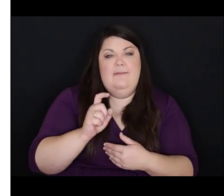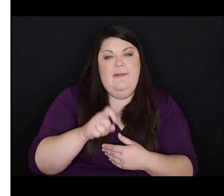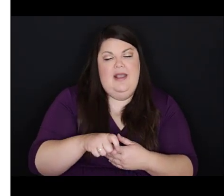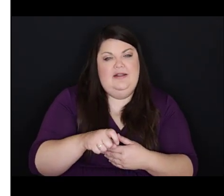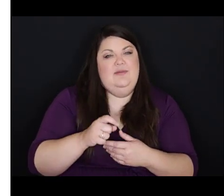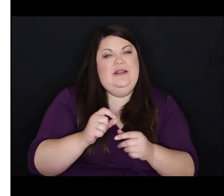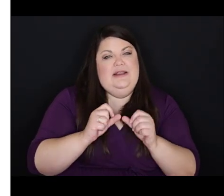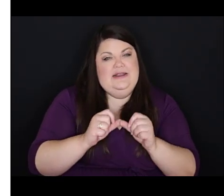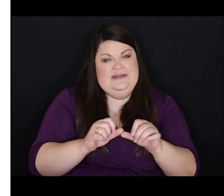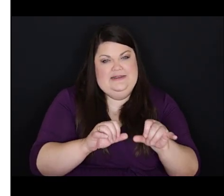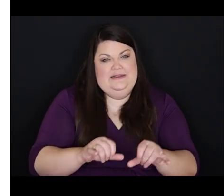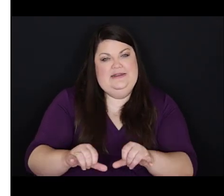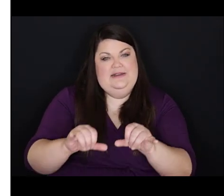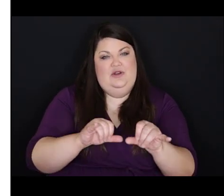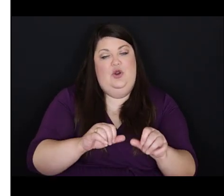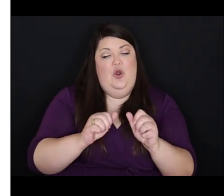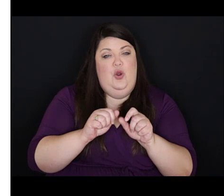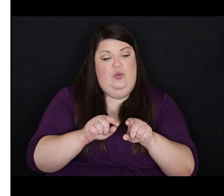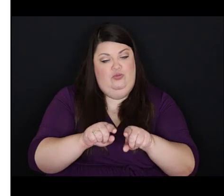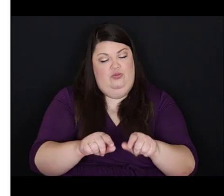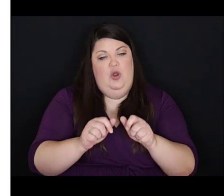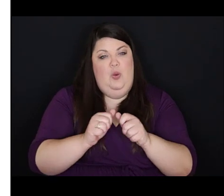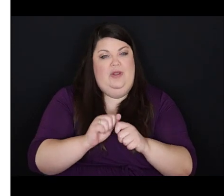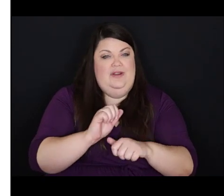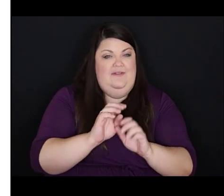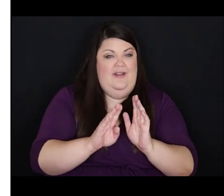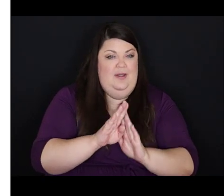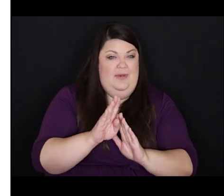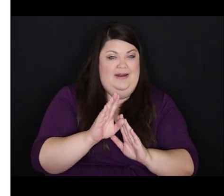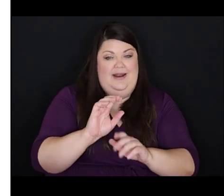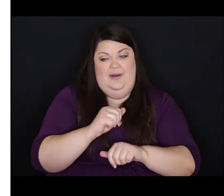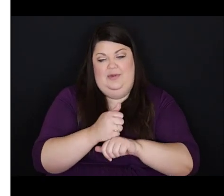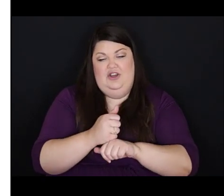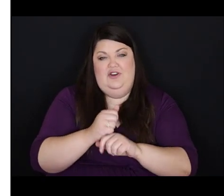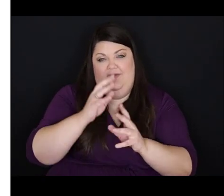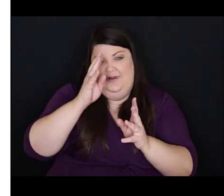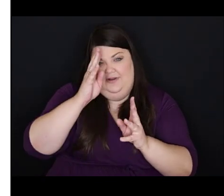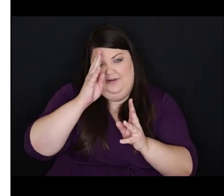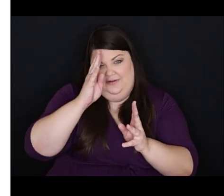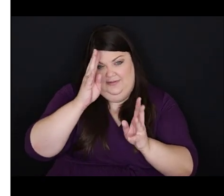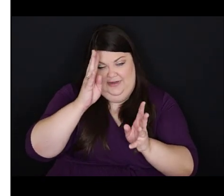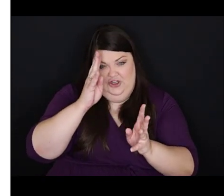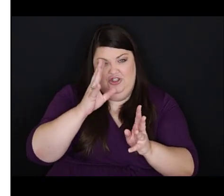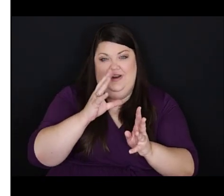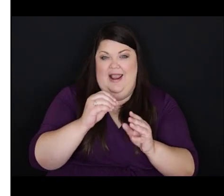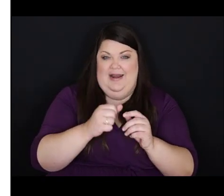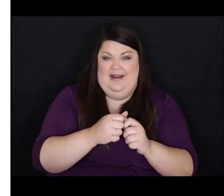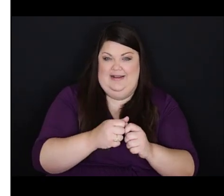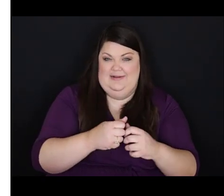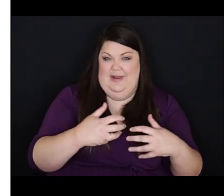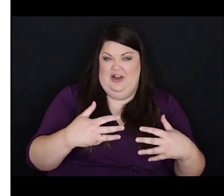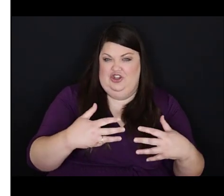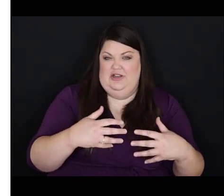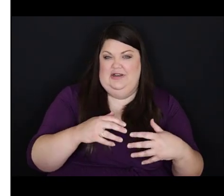consistent with the development and implementation of innovation and expansion activities and